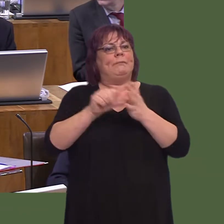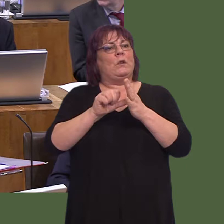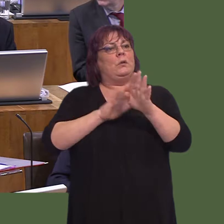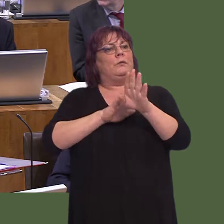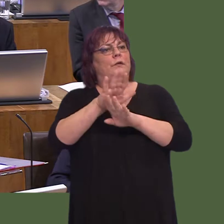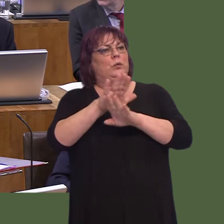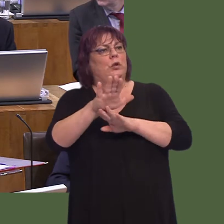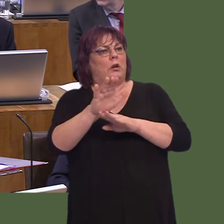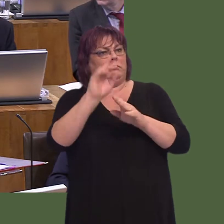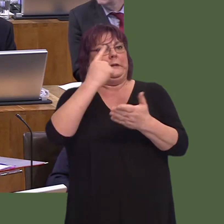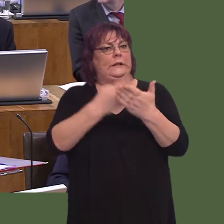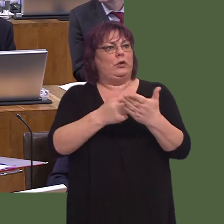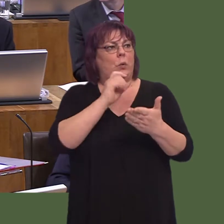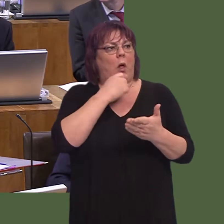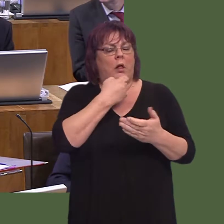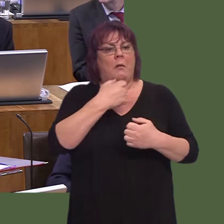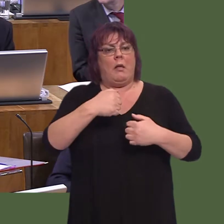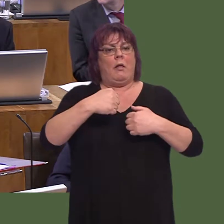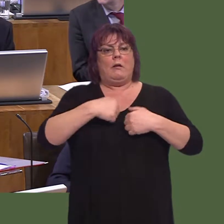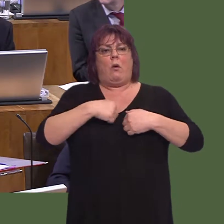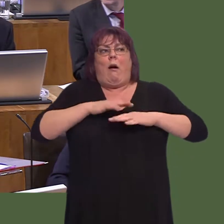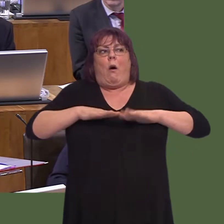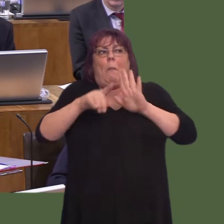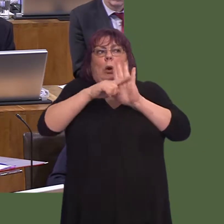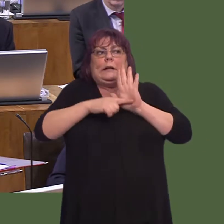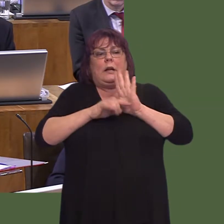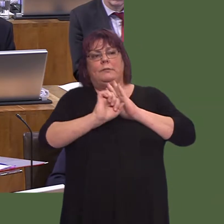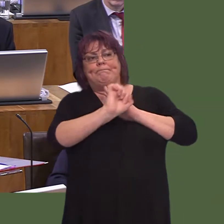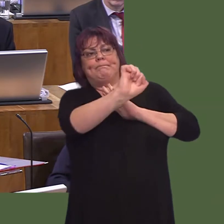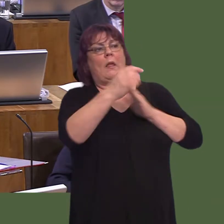This is not our policy. These are options that the health board has taken forward.